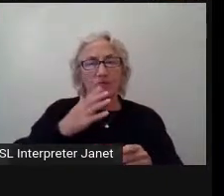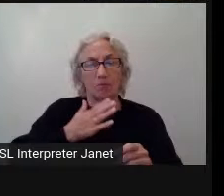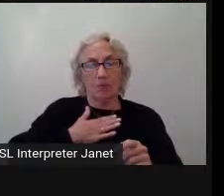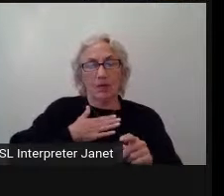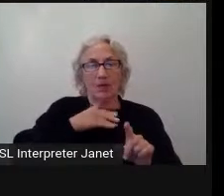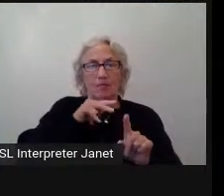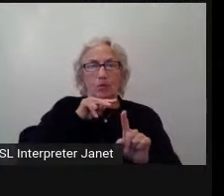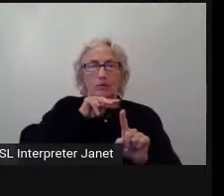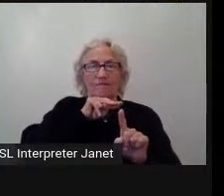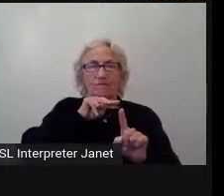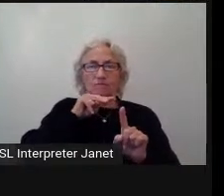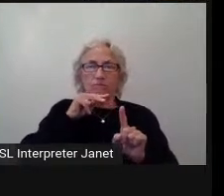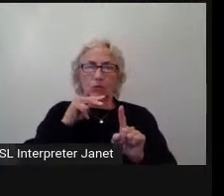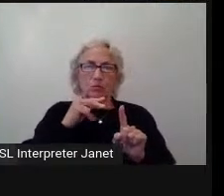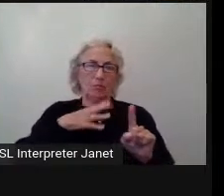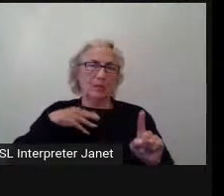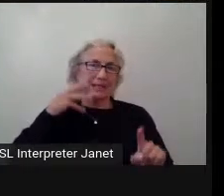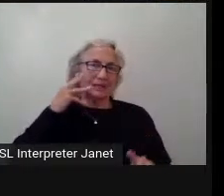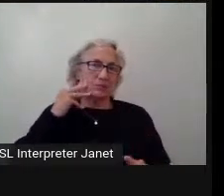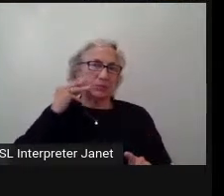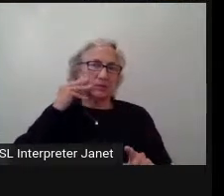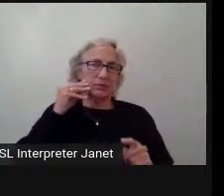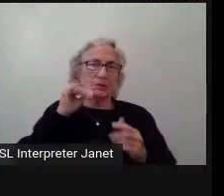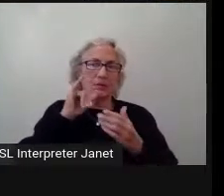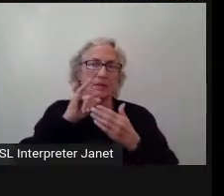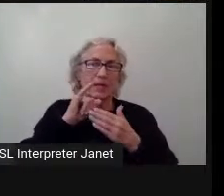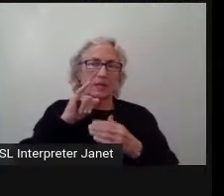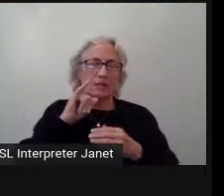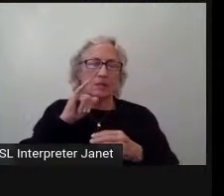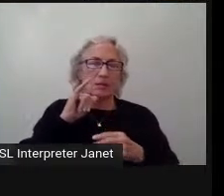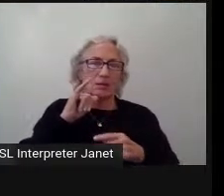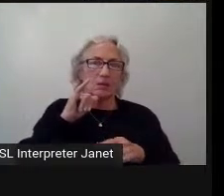this team and the Joomla team so that we can from my point